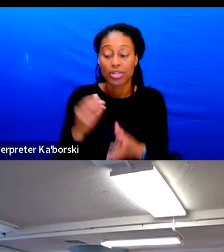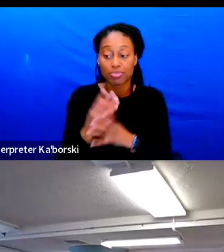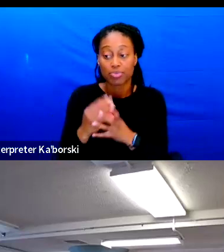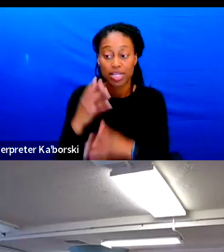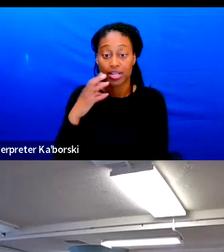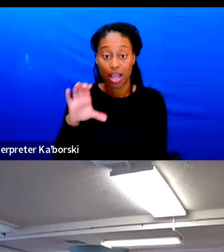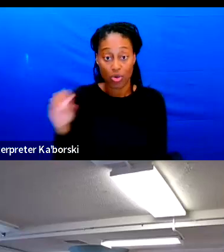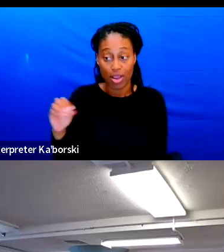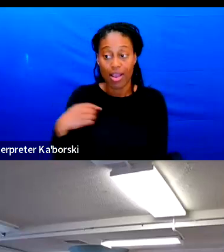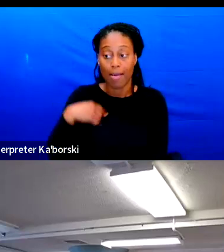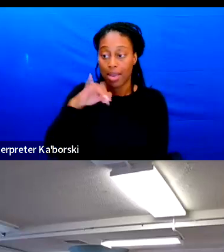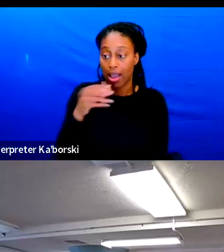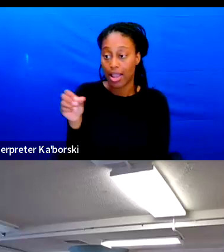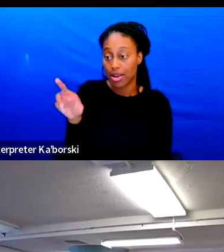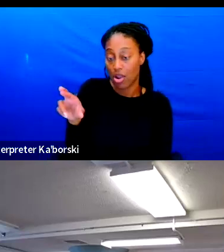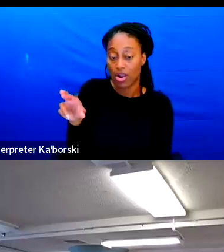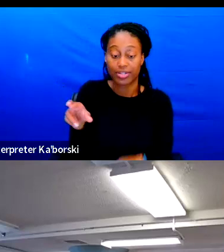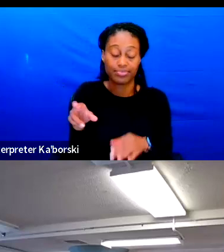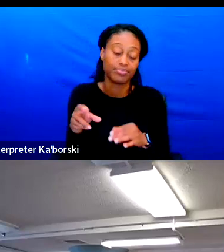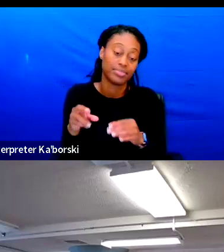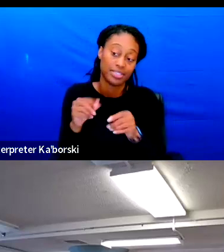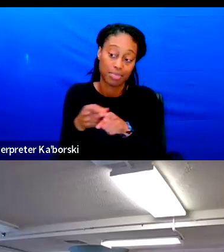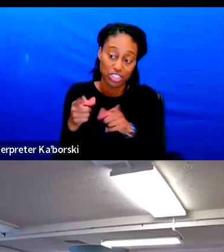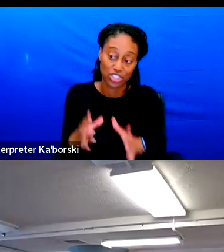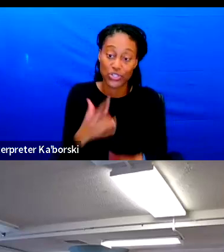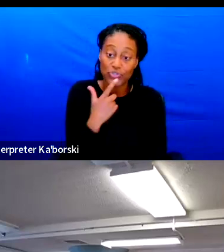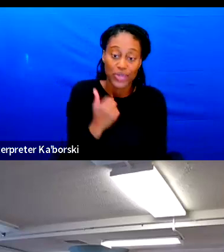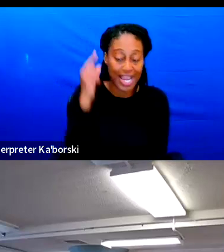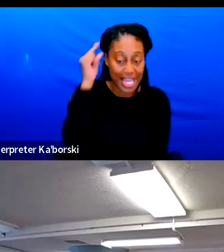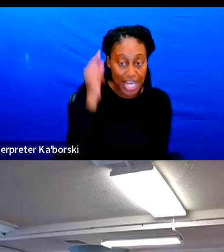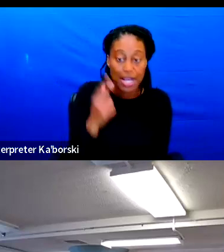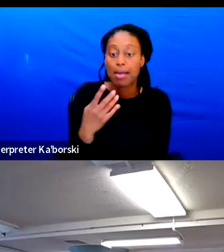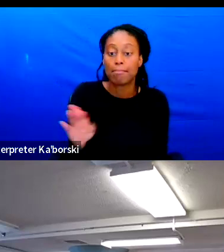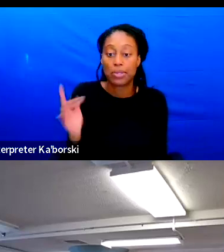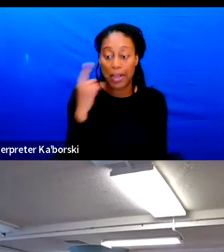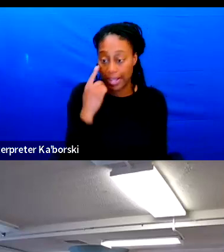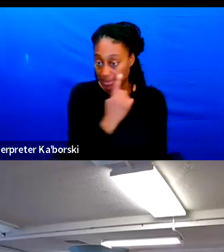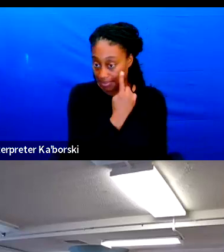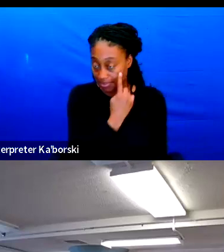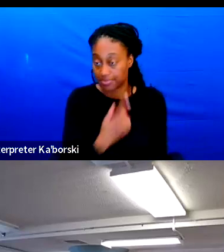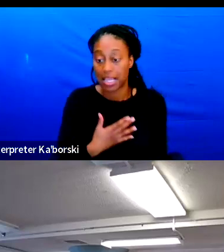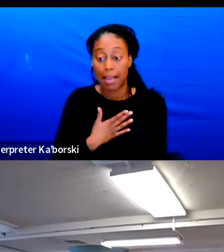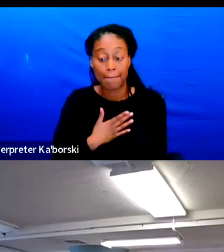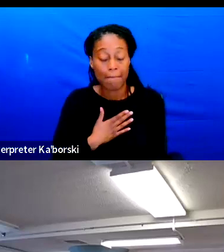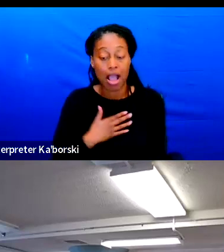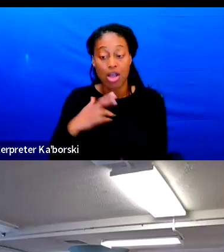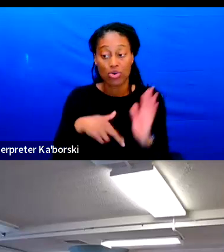Sandra McBroom: I'm an I and R. Specialist Sandra McBroom: red hair, blue eyes. Sandra McBroom: My role is very